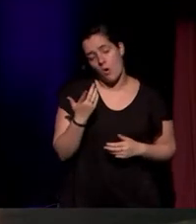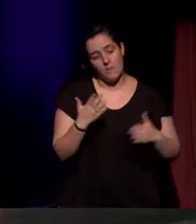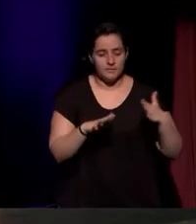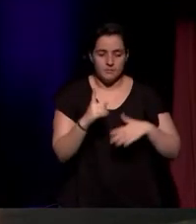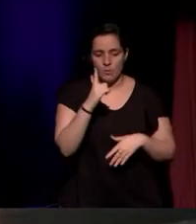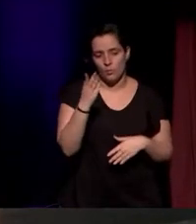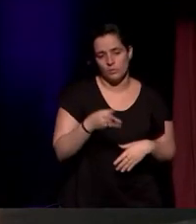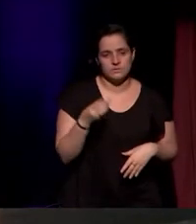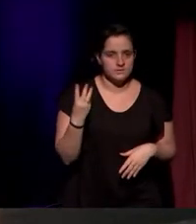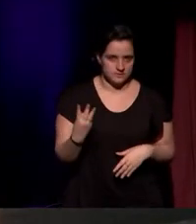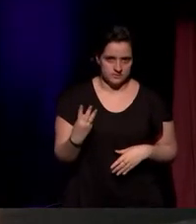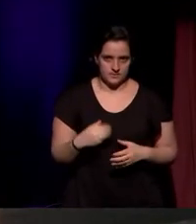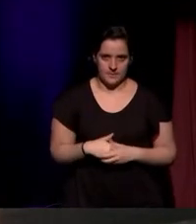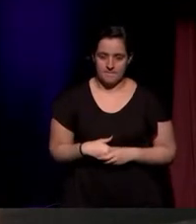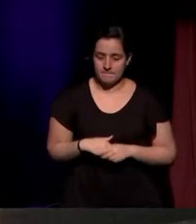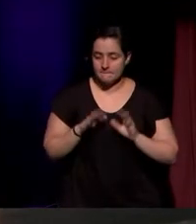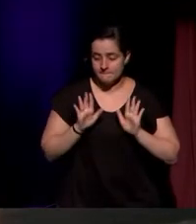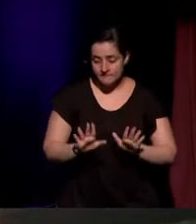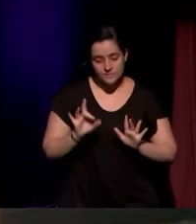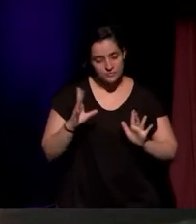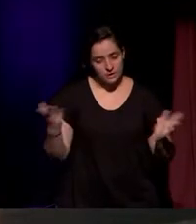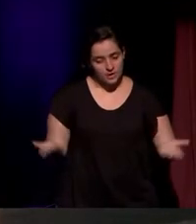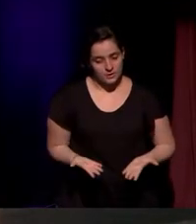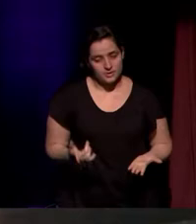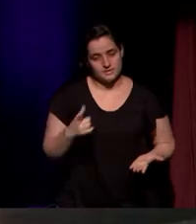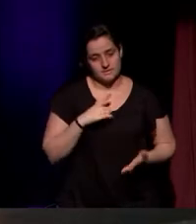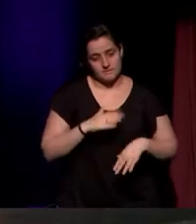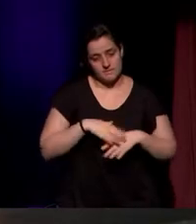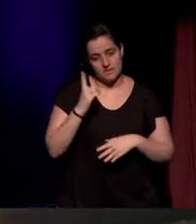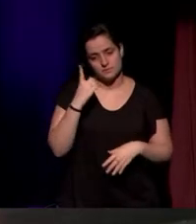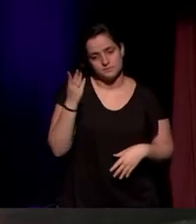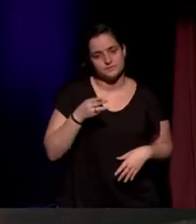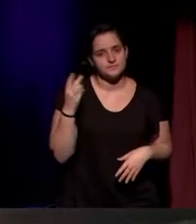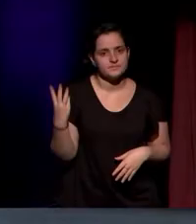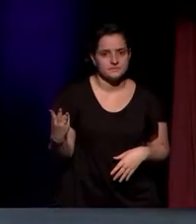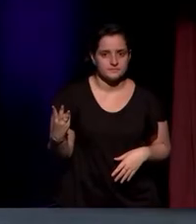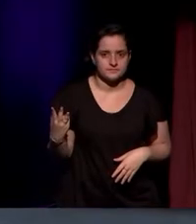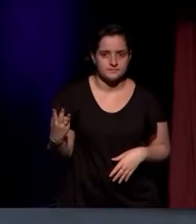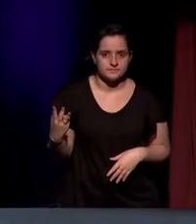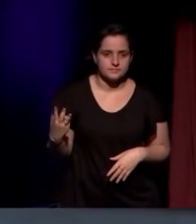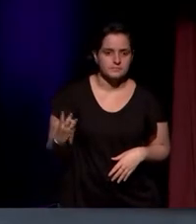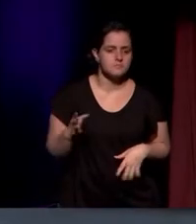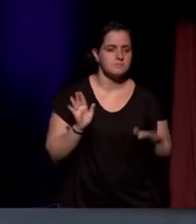We are only now that we are having about a third, but even in local authorities,